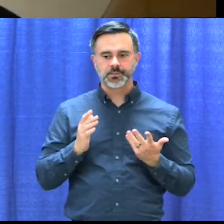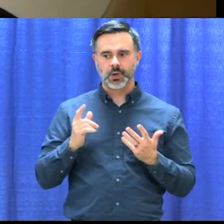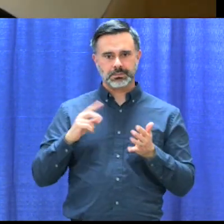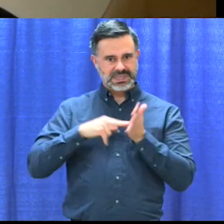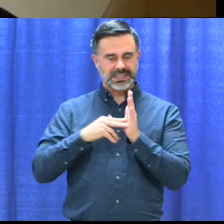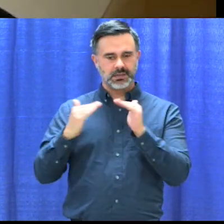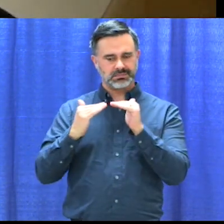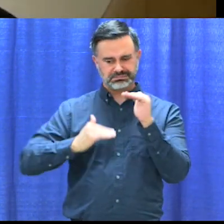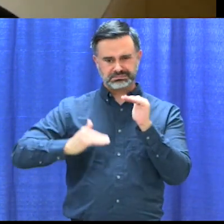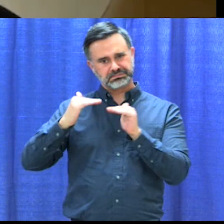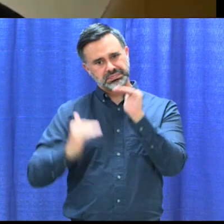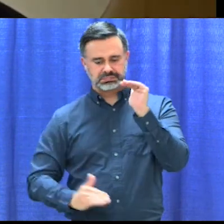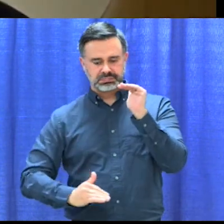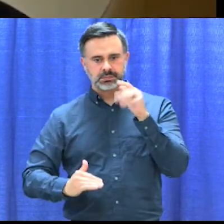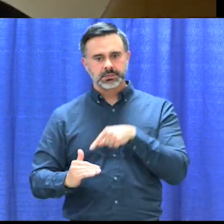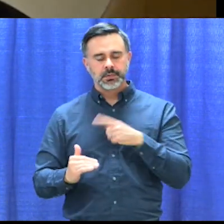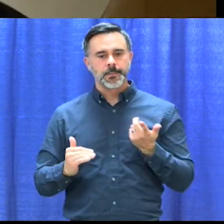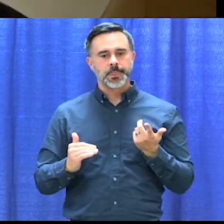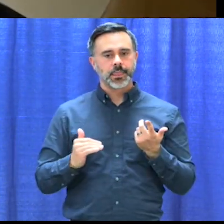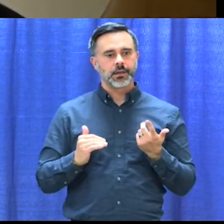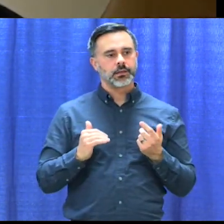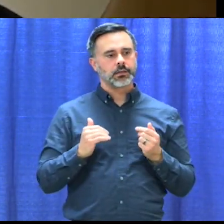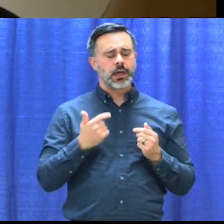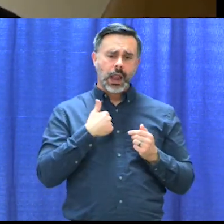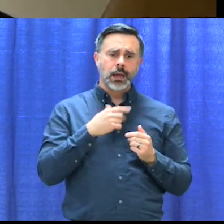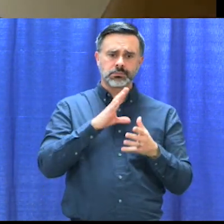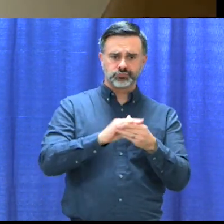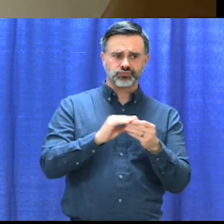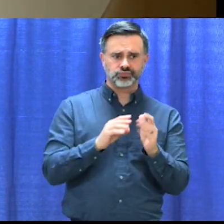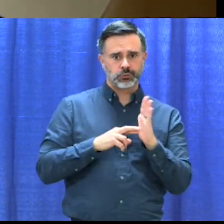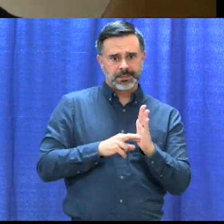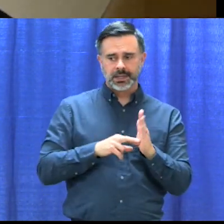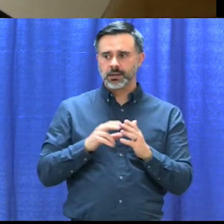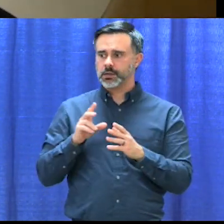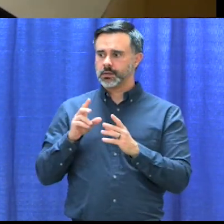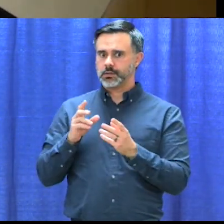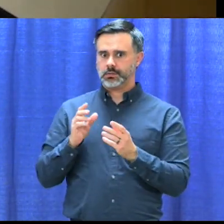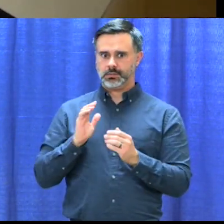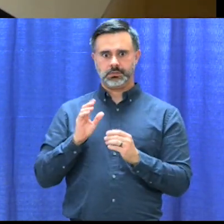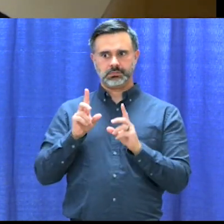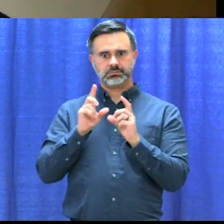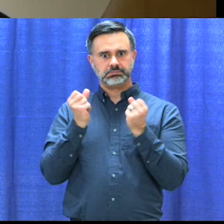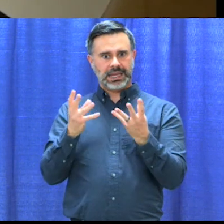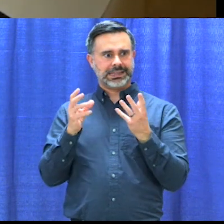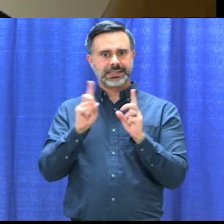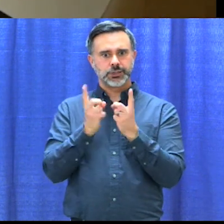I'm speaking up not just on behalf of our district. Many of the districts in Northern California are very similar and are in the same dire